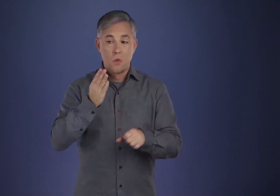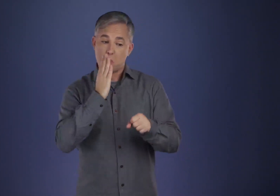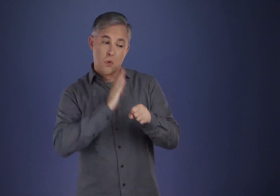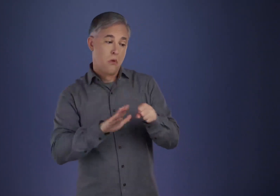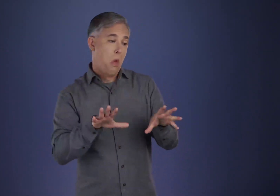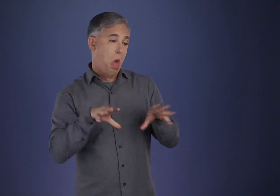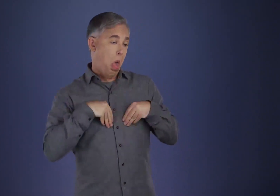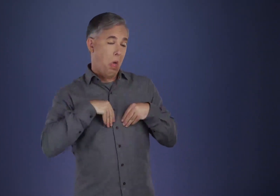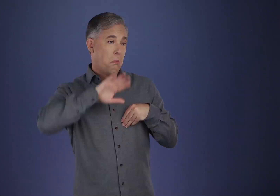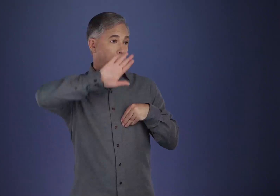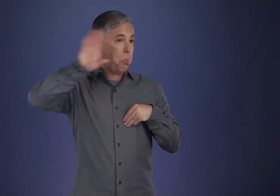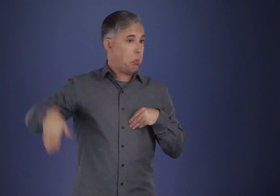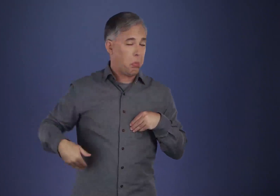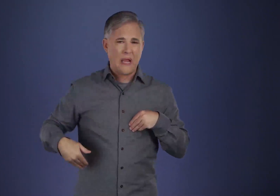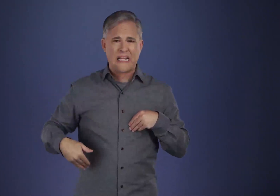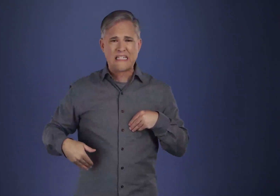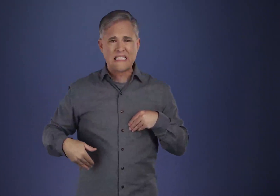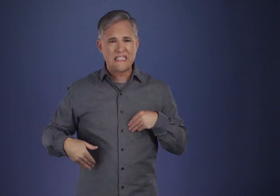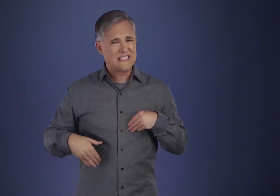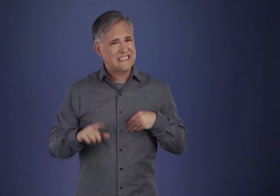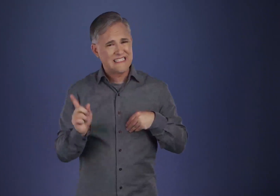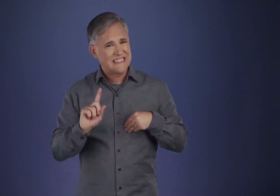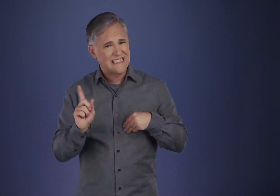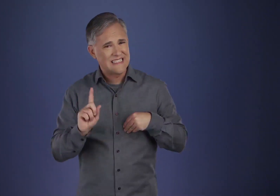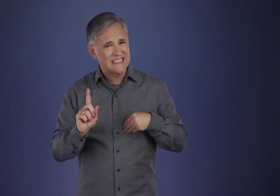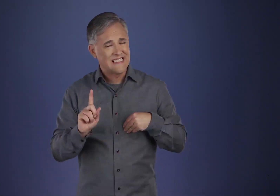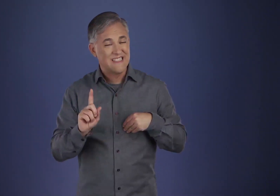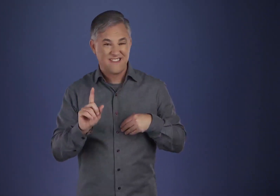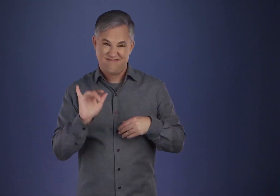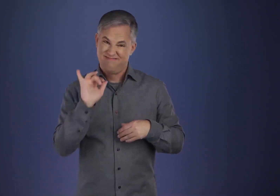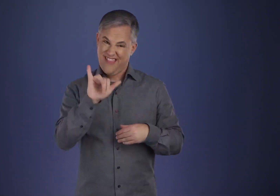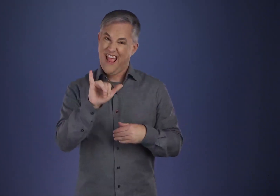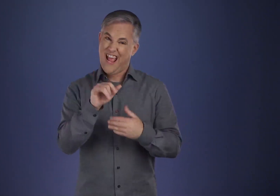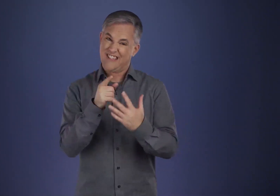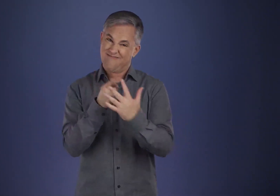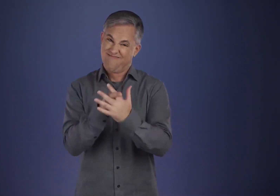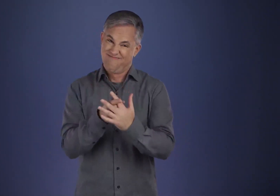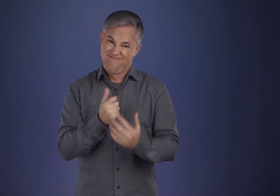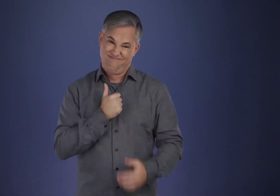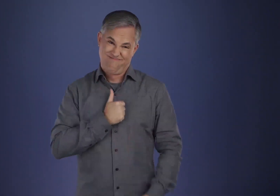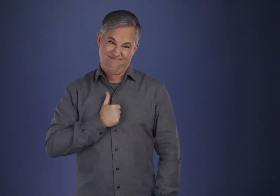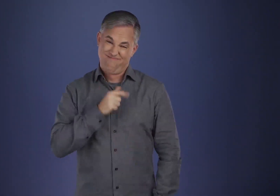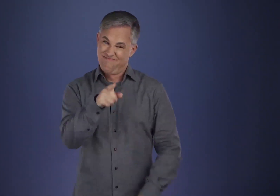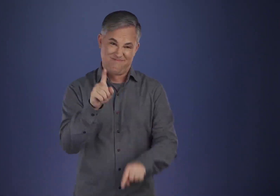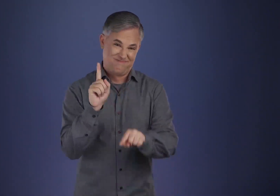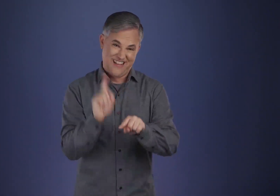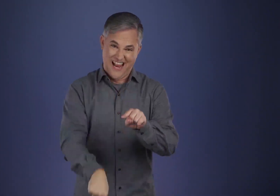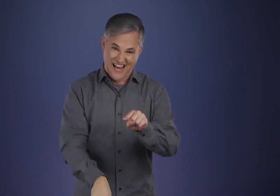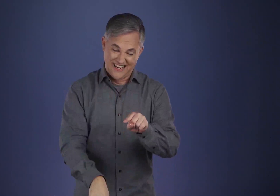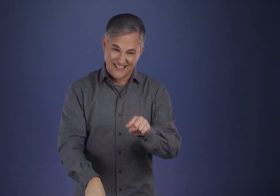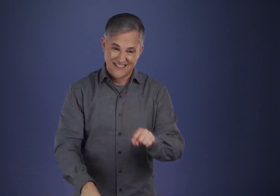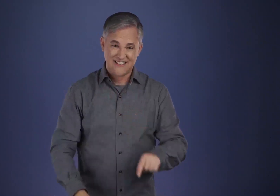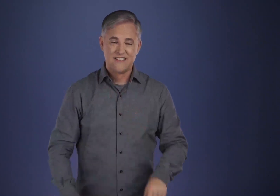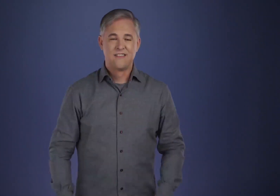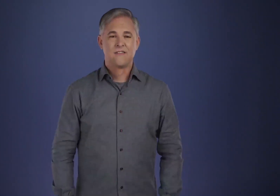that sometimes the good is the enemy of the best? Well, this is a plain case of it. You can’t do this thing to us!’